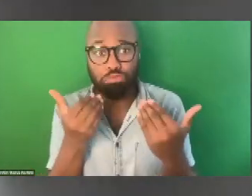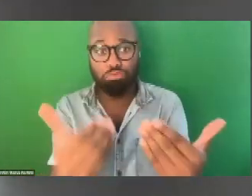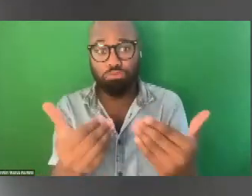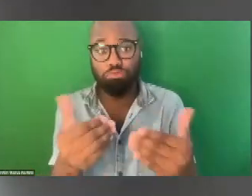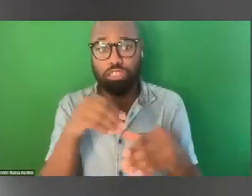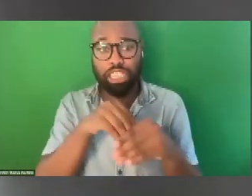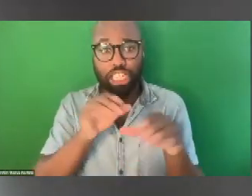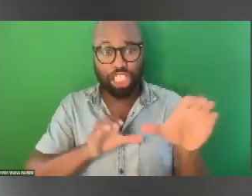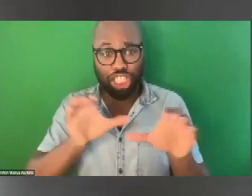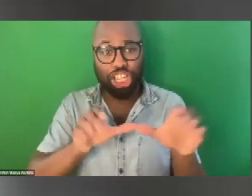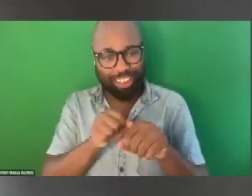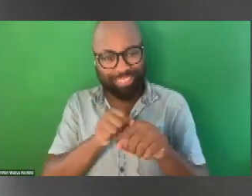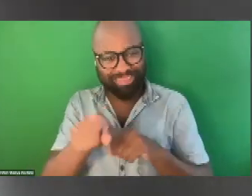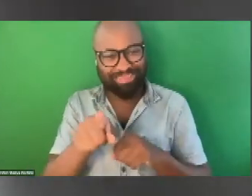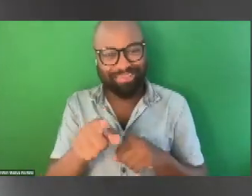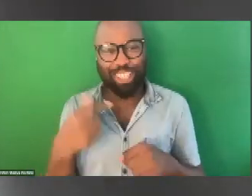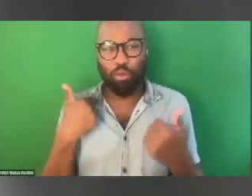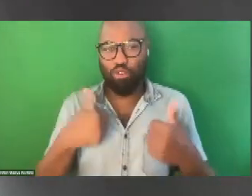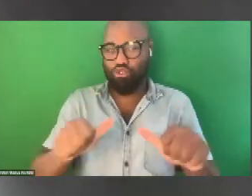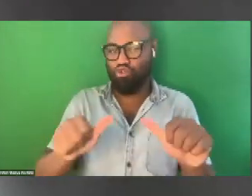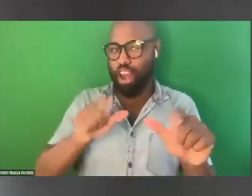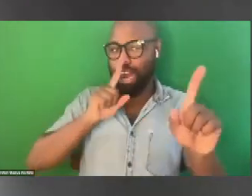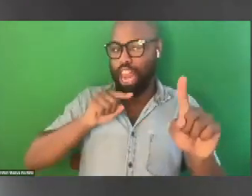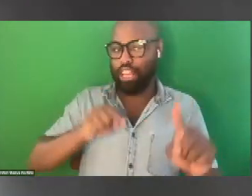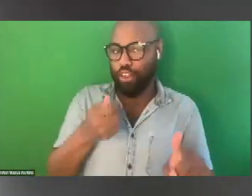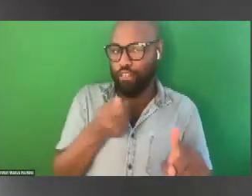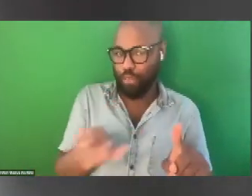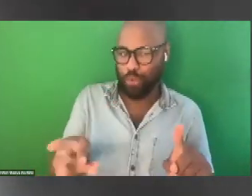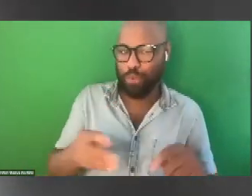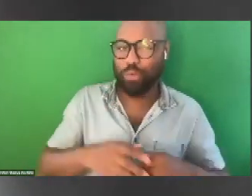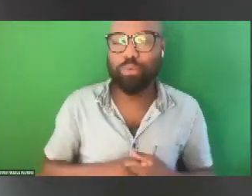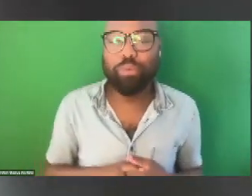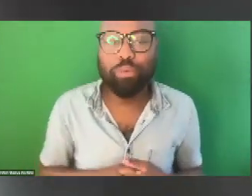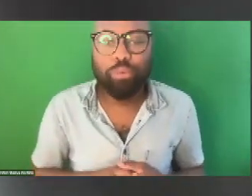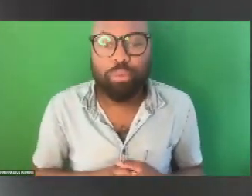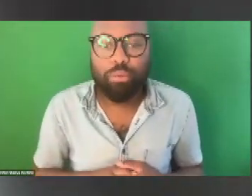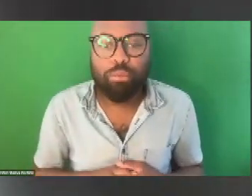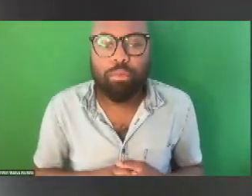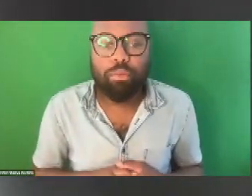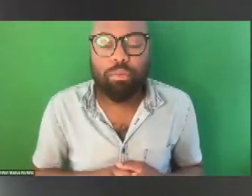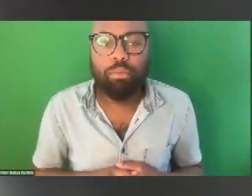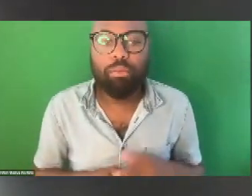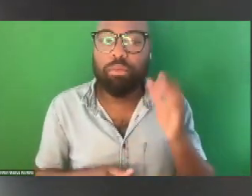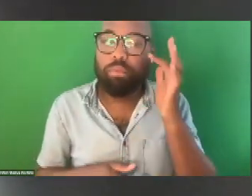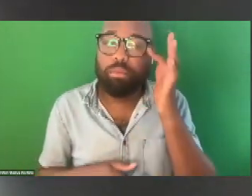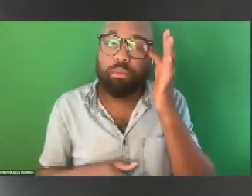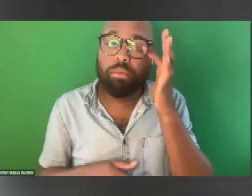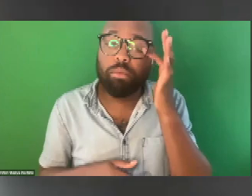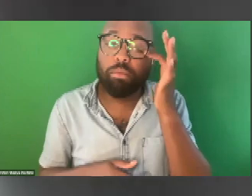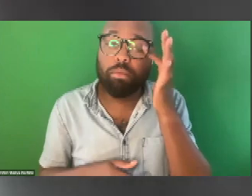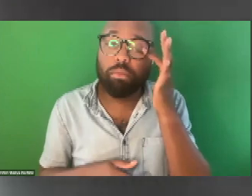a couple of those, all right? Not a magic bullet question,